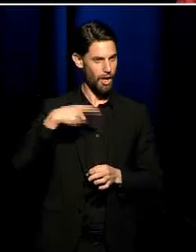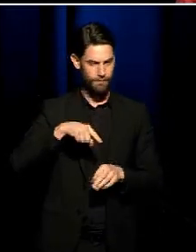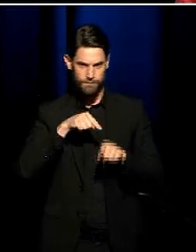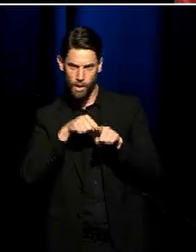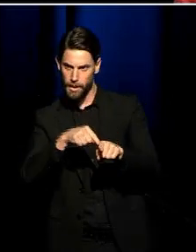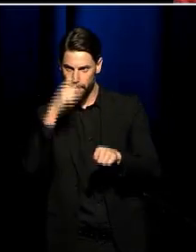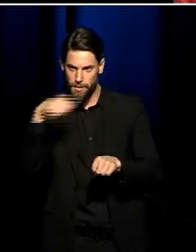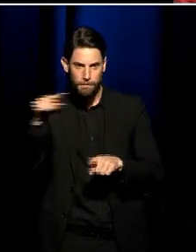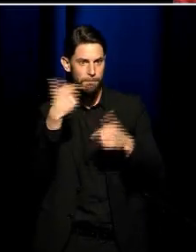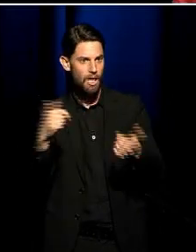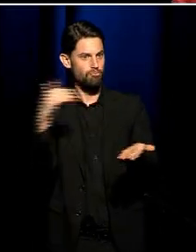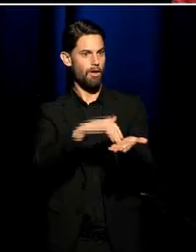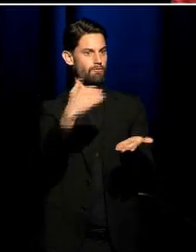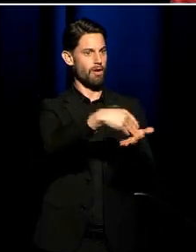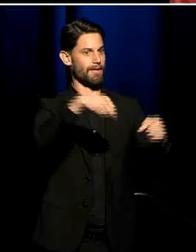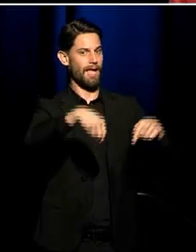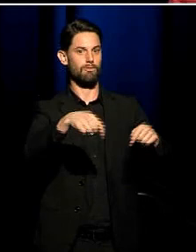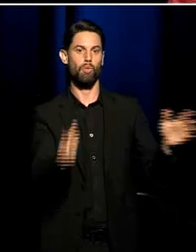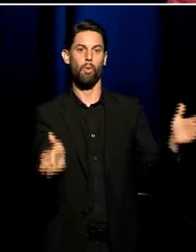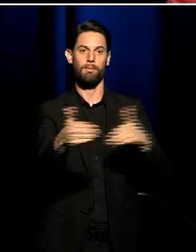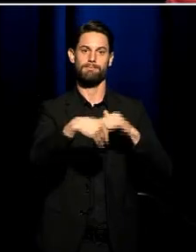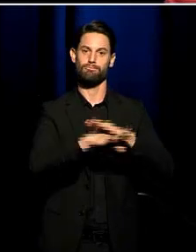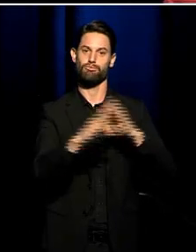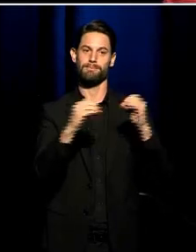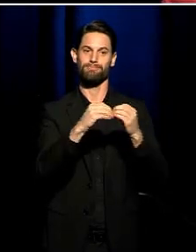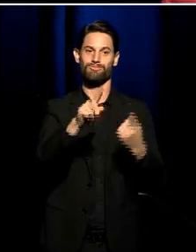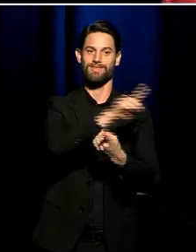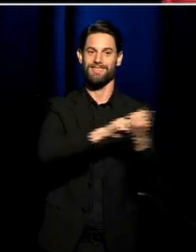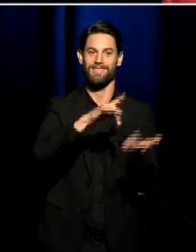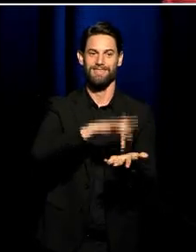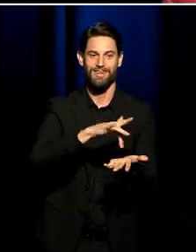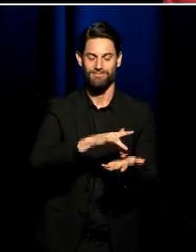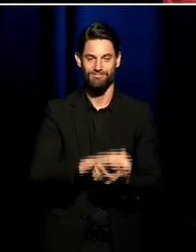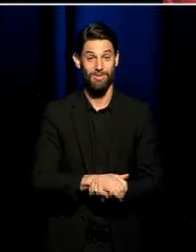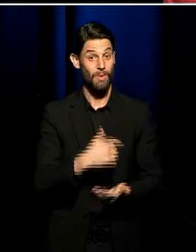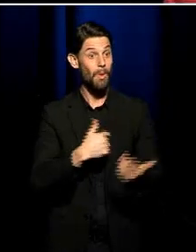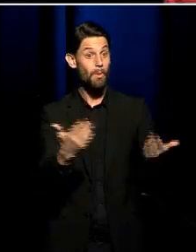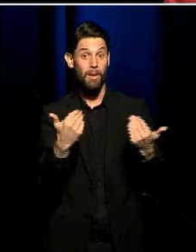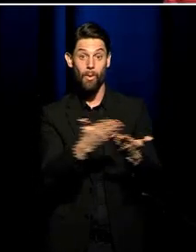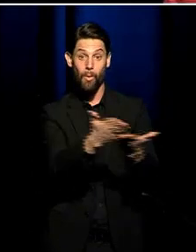to find their way into this room. I welcome everybody present today in this